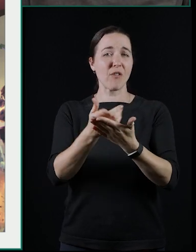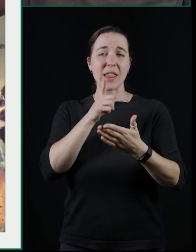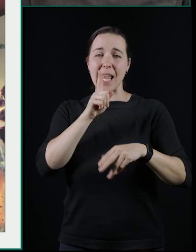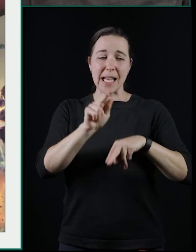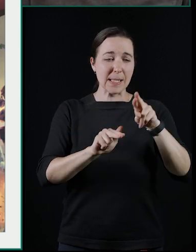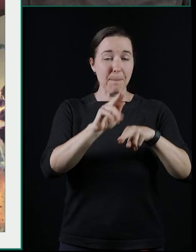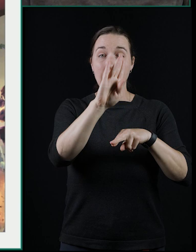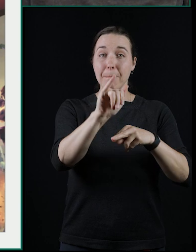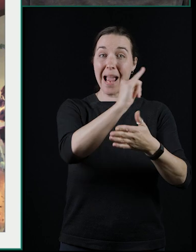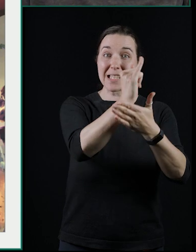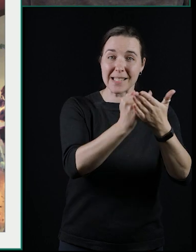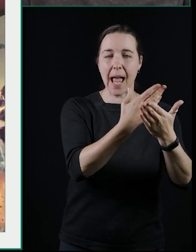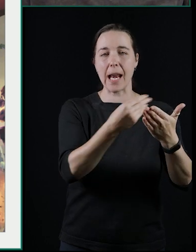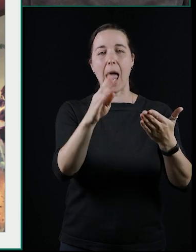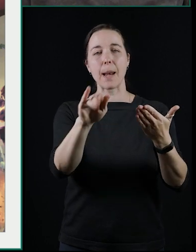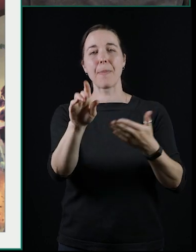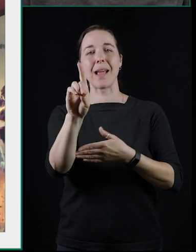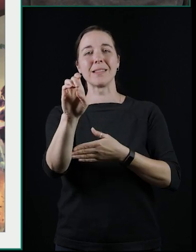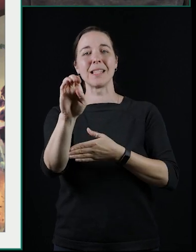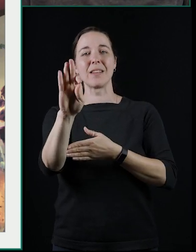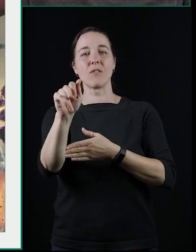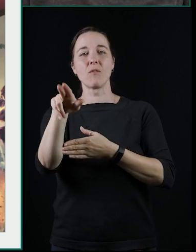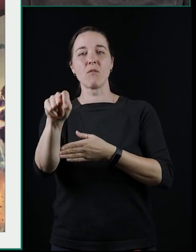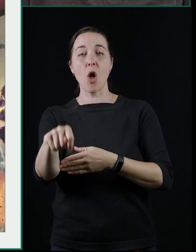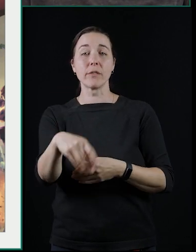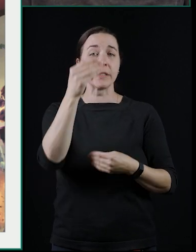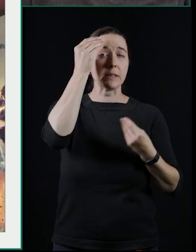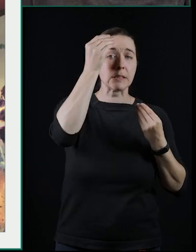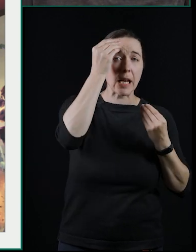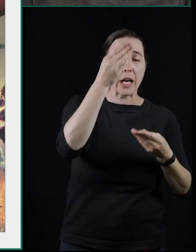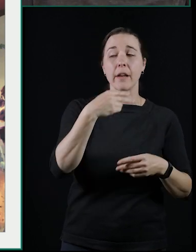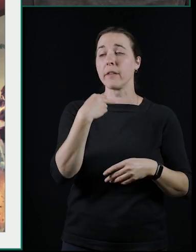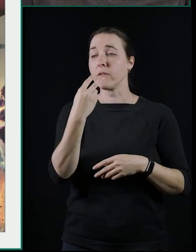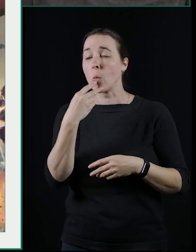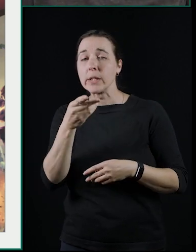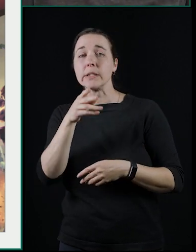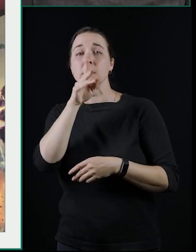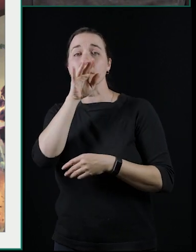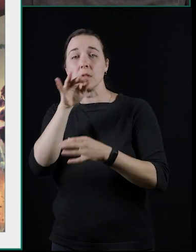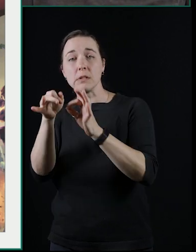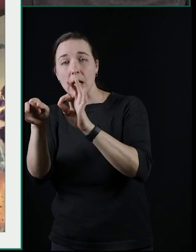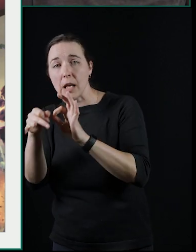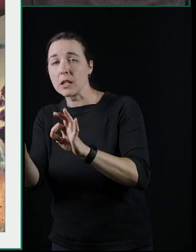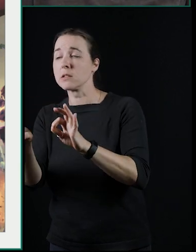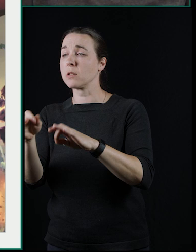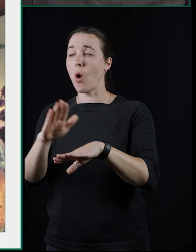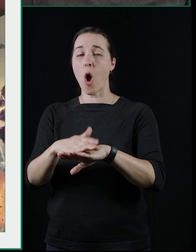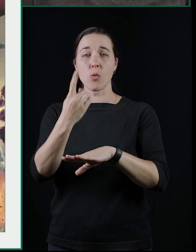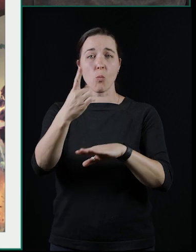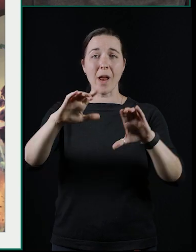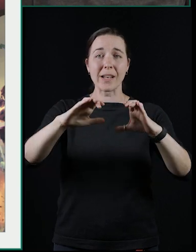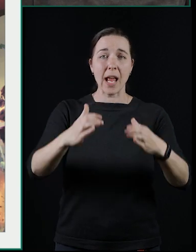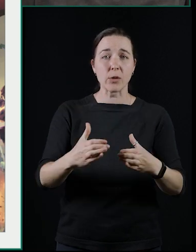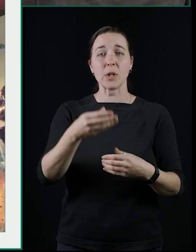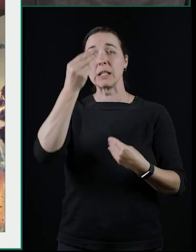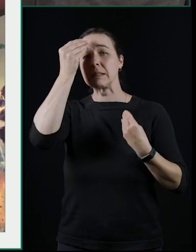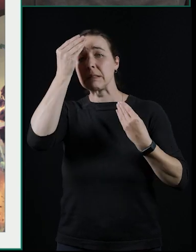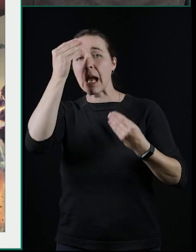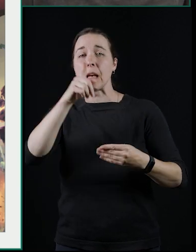and by default. Data, voice, texts on the same network. Low latency, encrypted and protected,